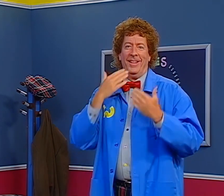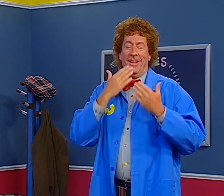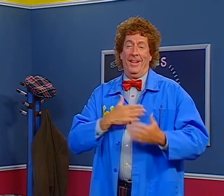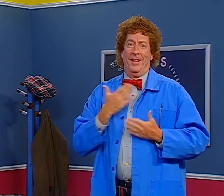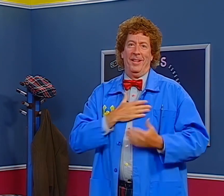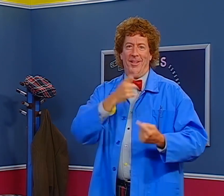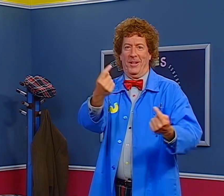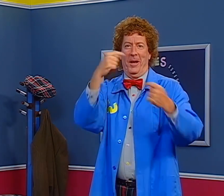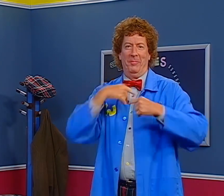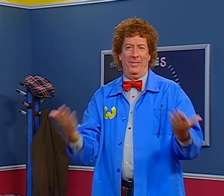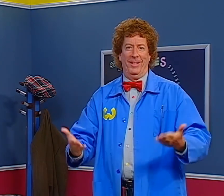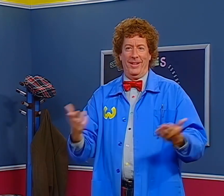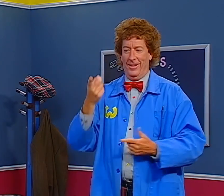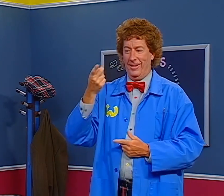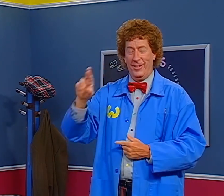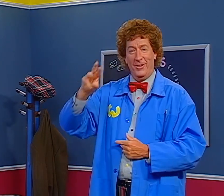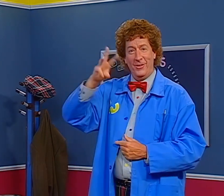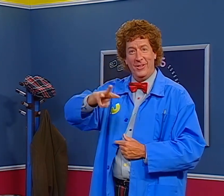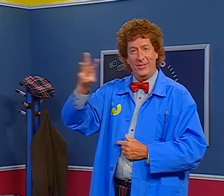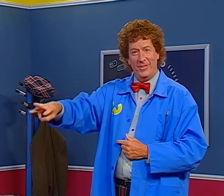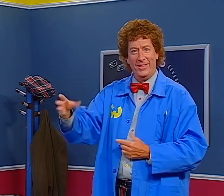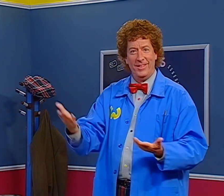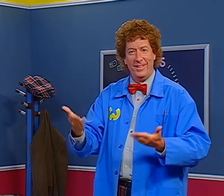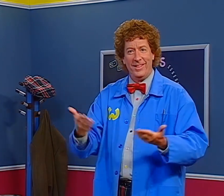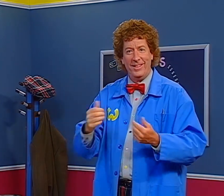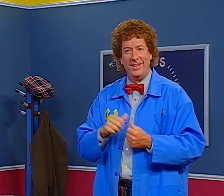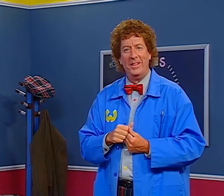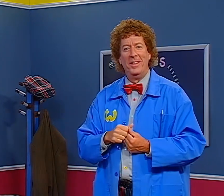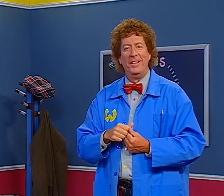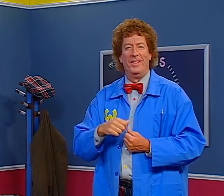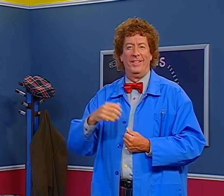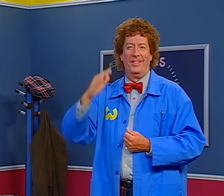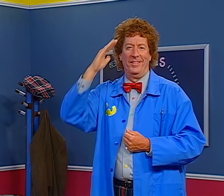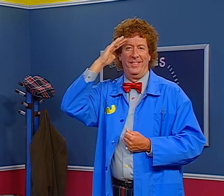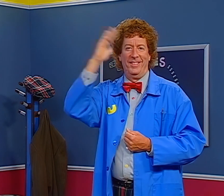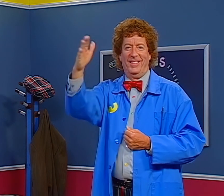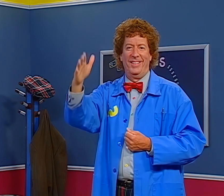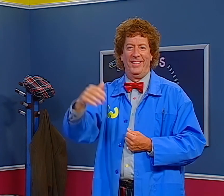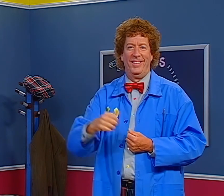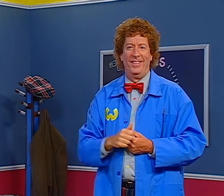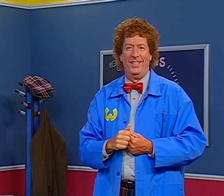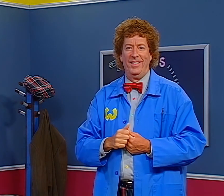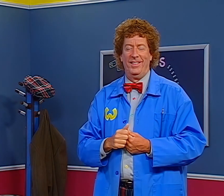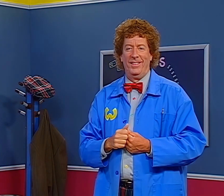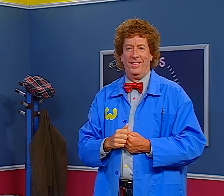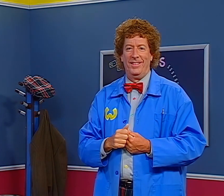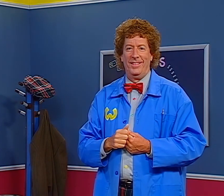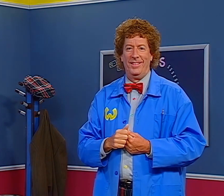I'M SO HAPPY YOU CAME TODAY TO DR. WONDER'S WORKSHOP. SO LONG FOR NOW.